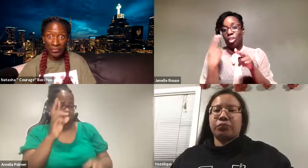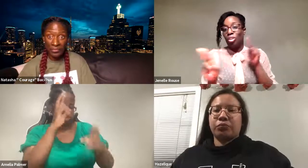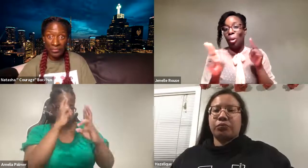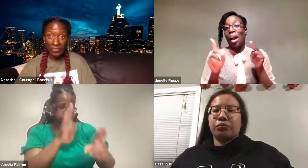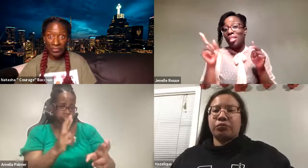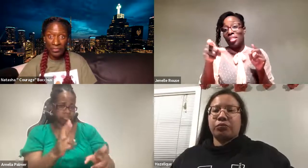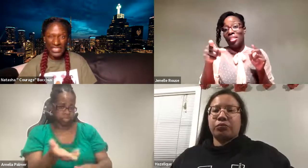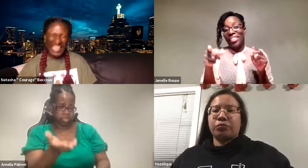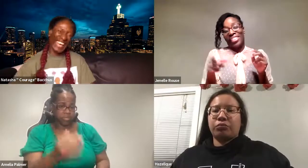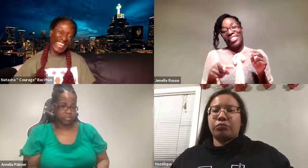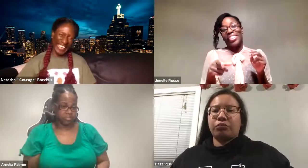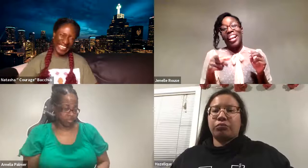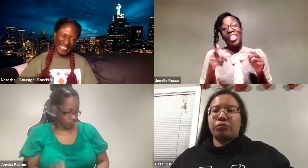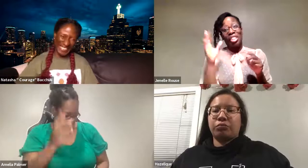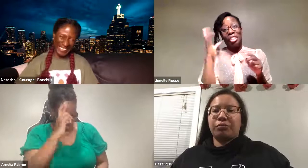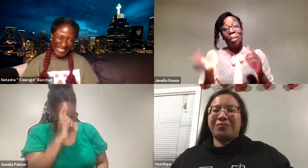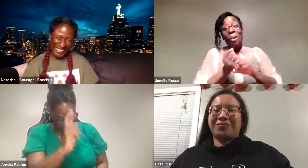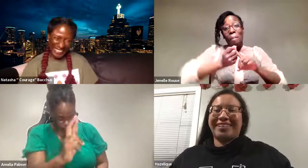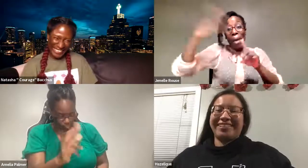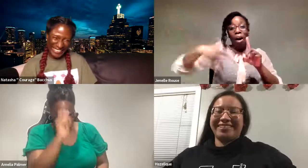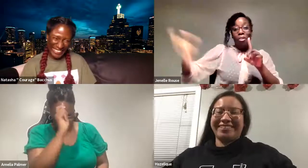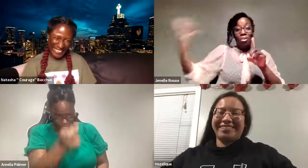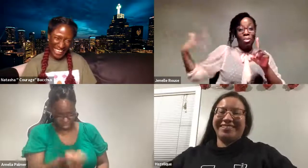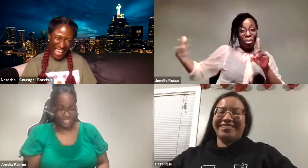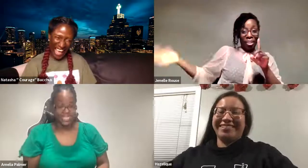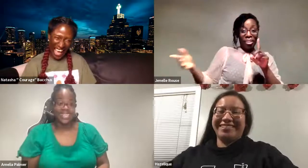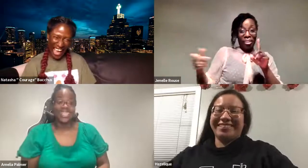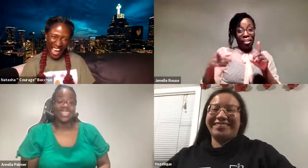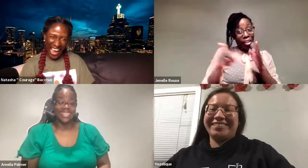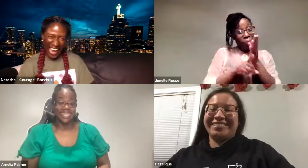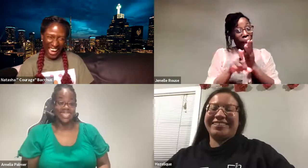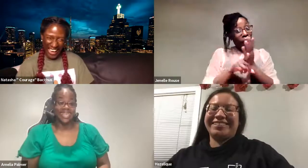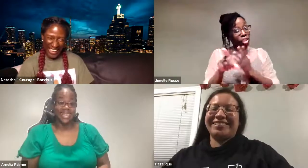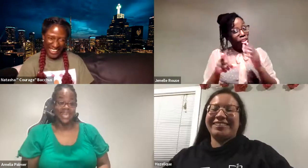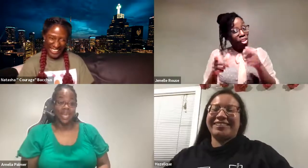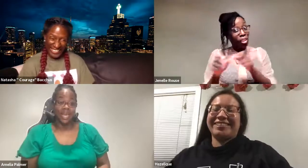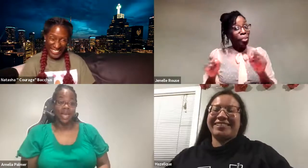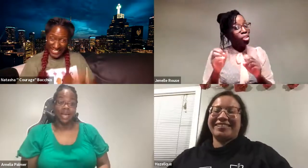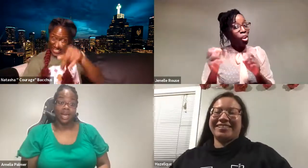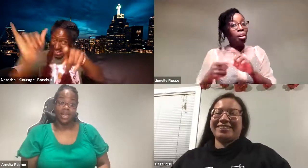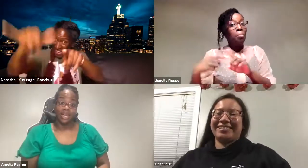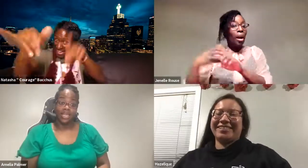jenelle you go first please! - because i know amelia has so much